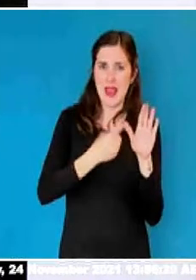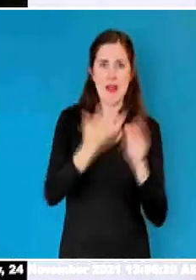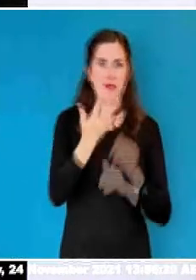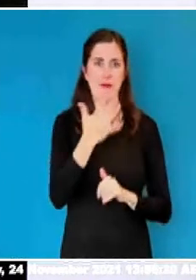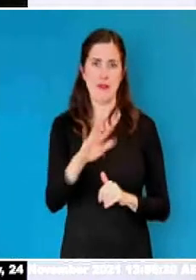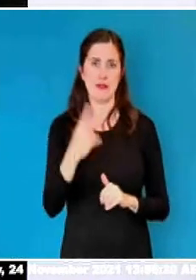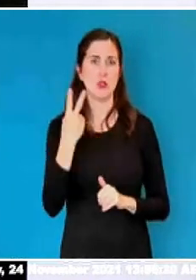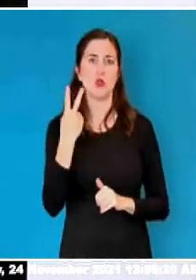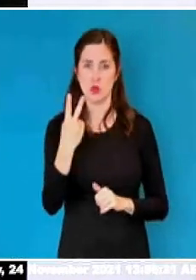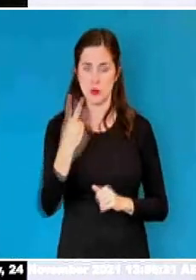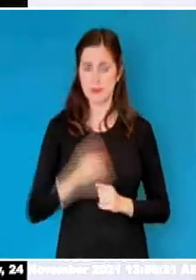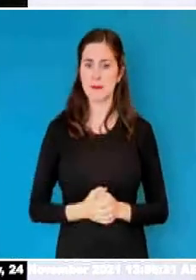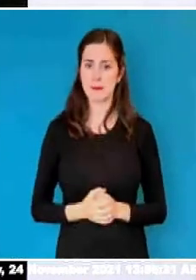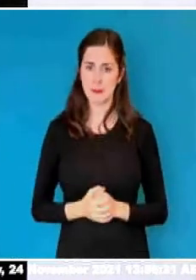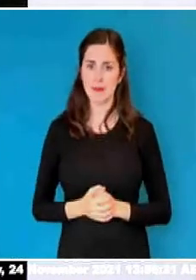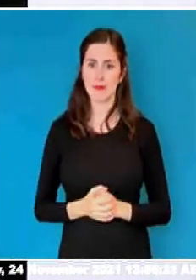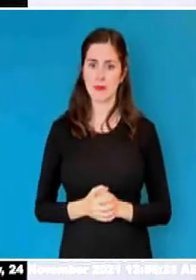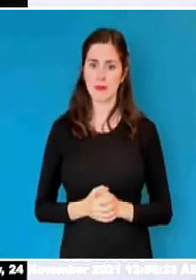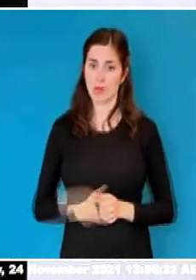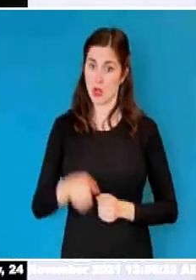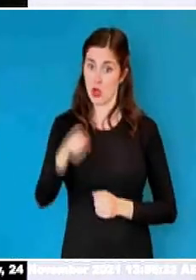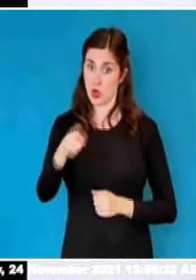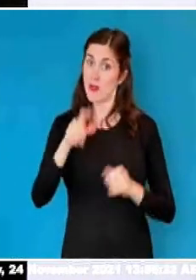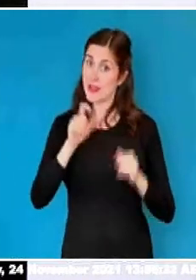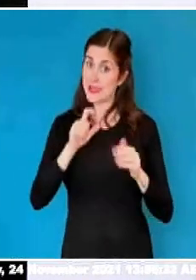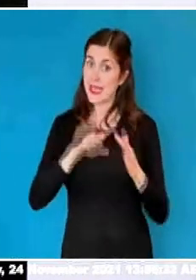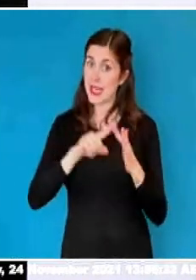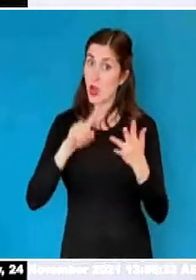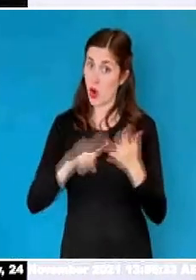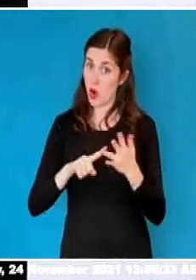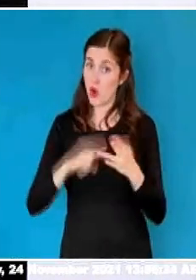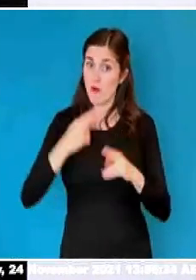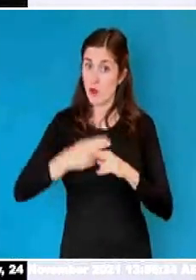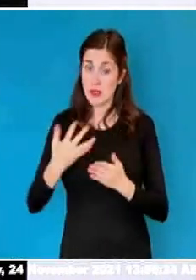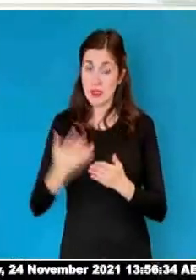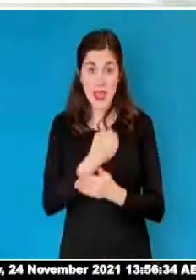Ms Baxter, you are the Chief Executive Officer of Safe Work Australia?